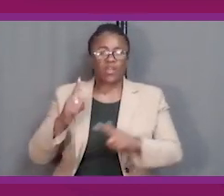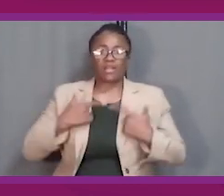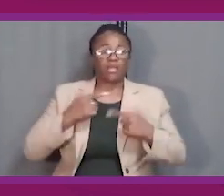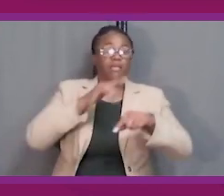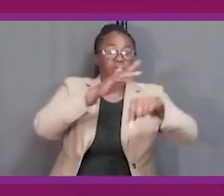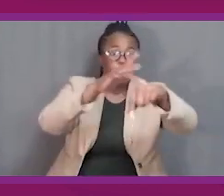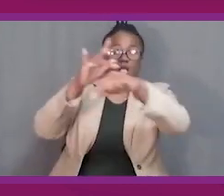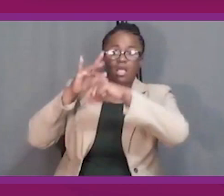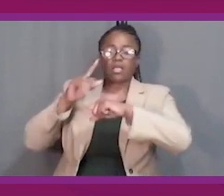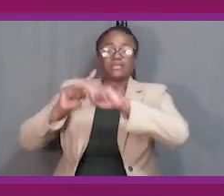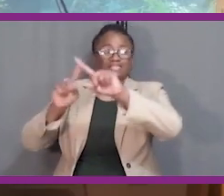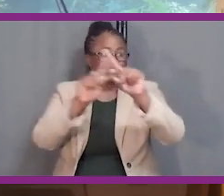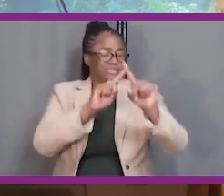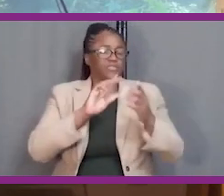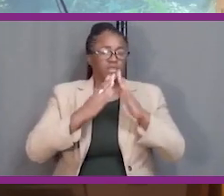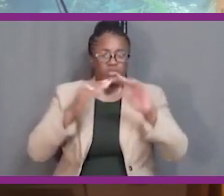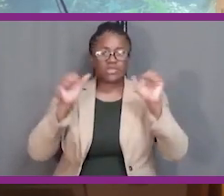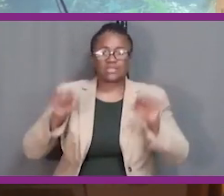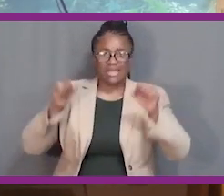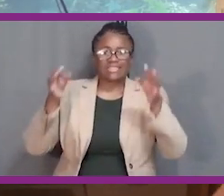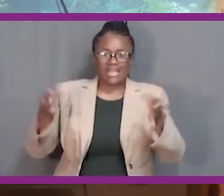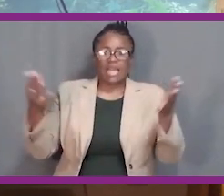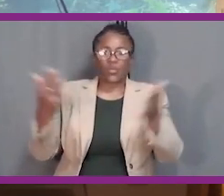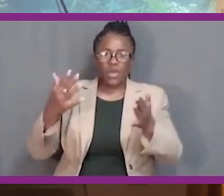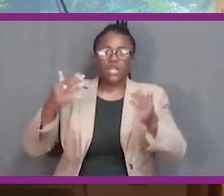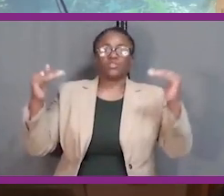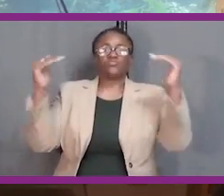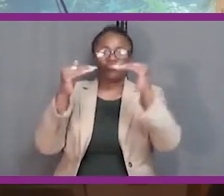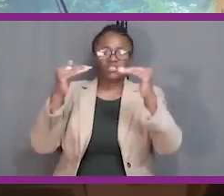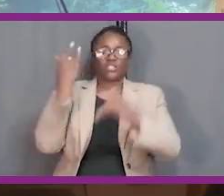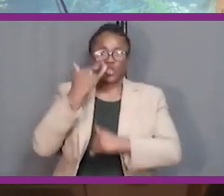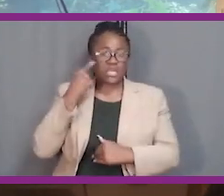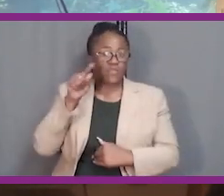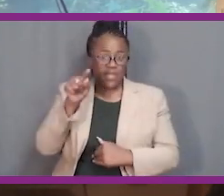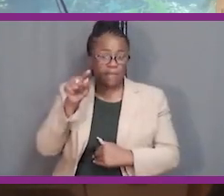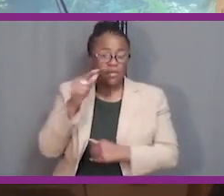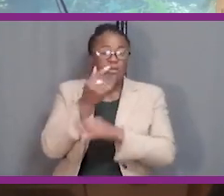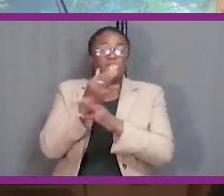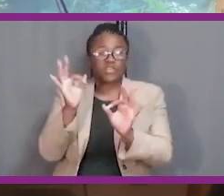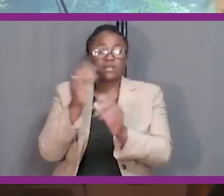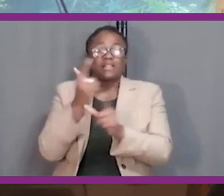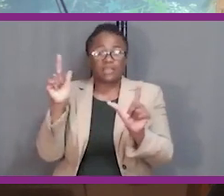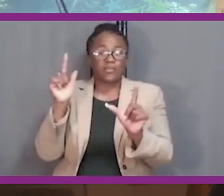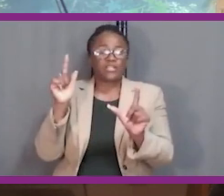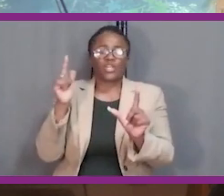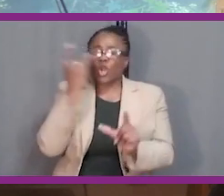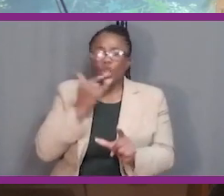and liberation would look like for them. Susan Sygall: And actually, this is Susan again, one of the things that I'm seeing amongst disabled women